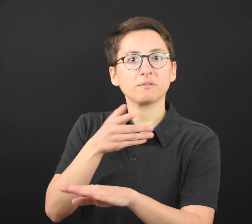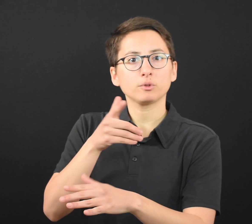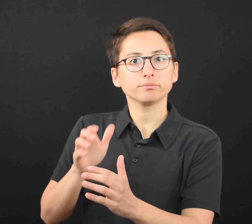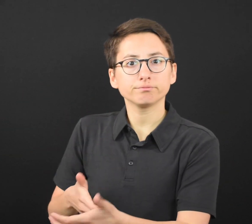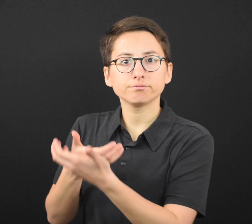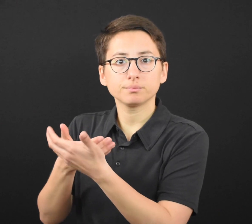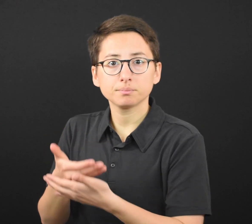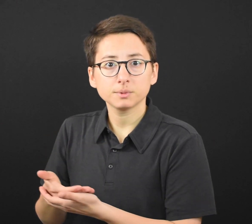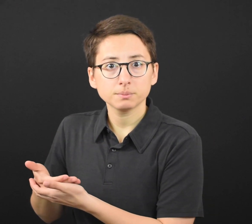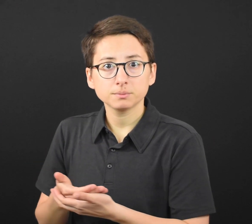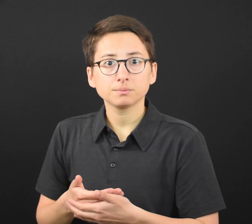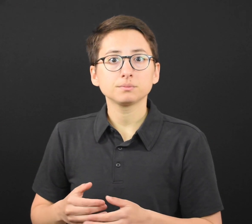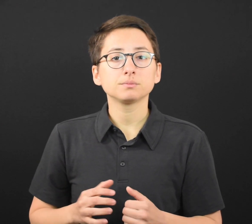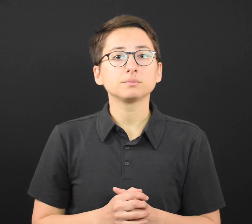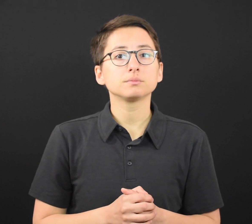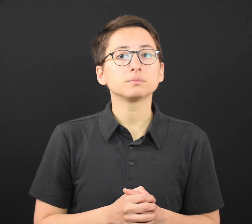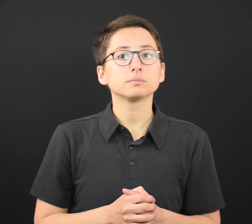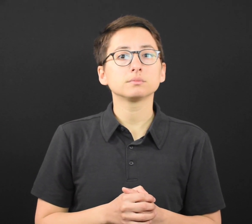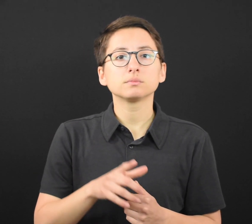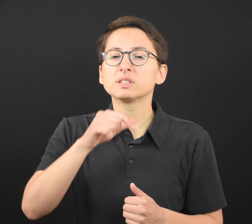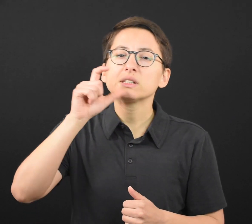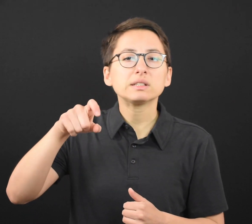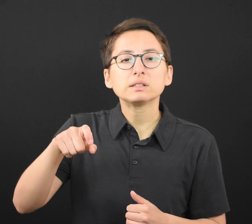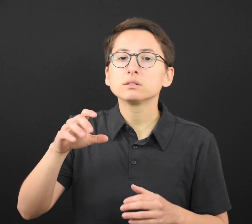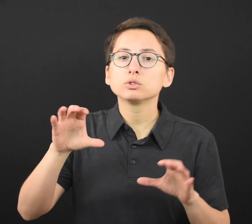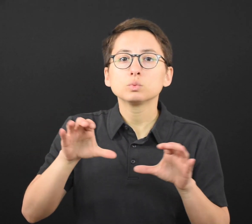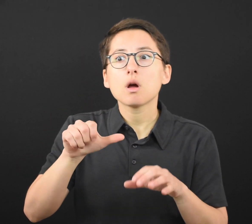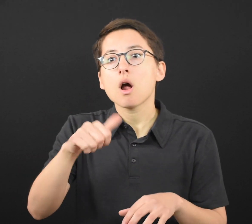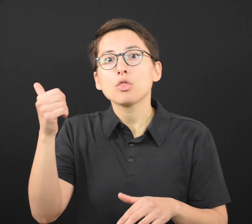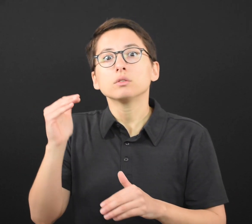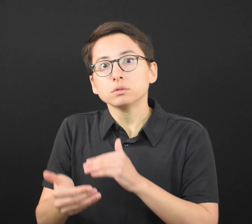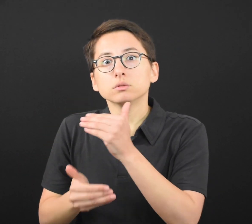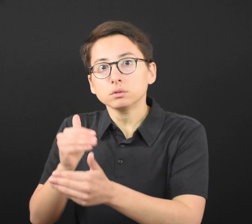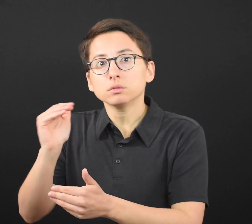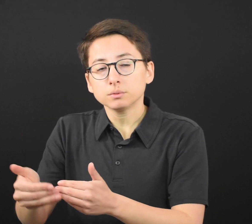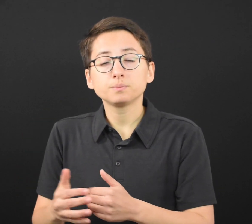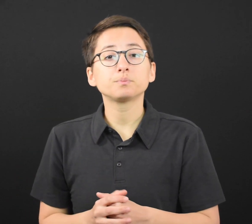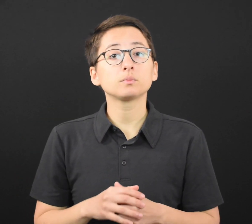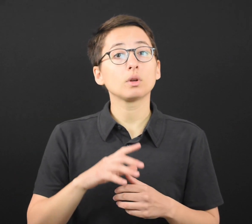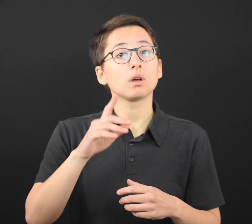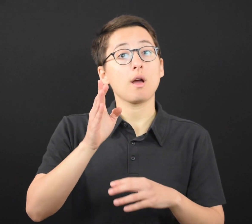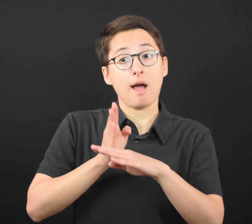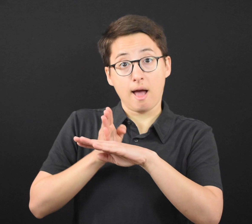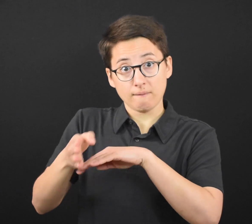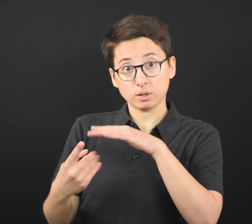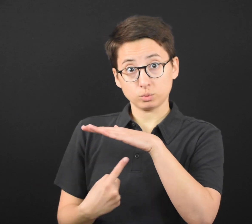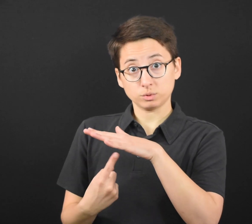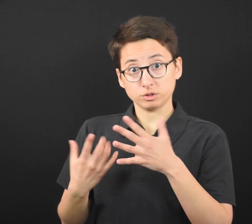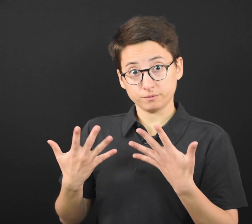for your newborn, but you don’t need to take the other precautions. You most likely won’t